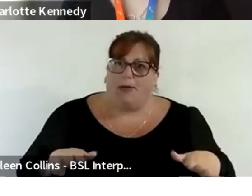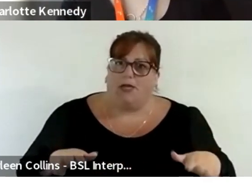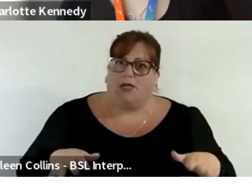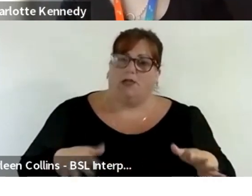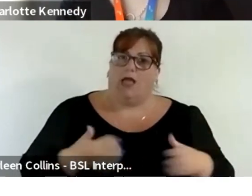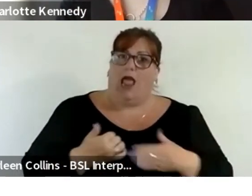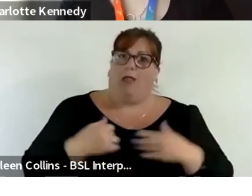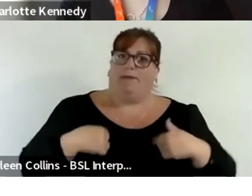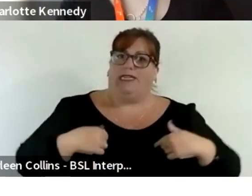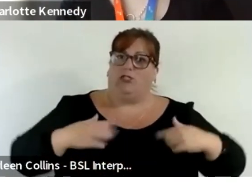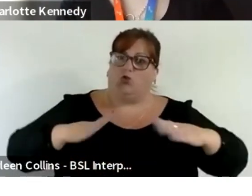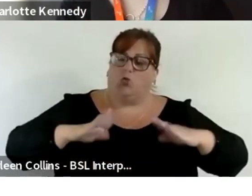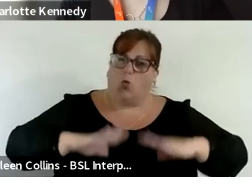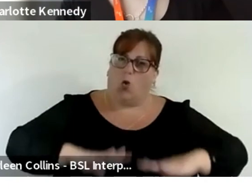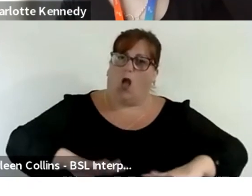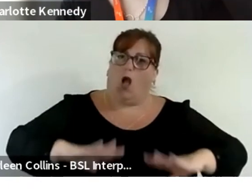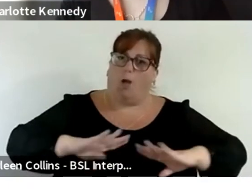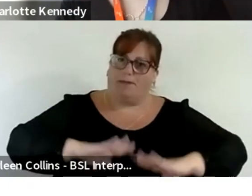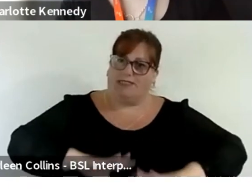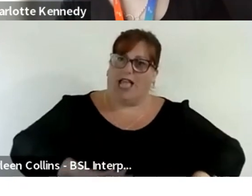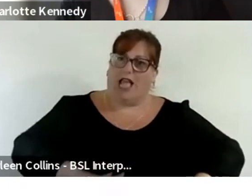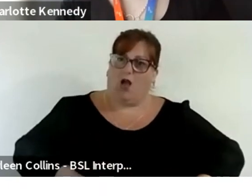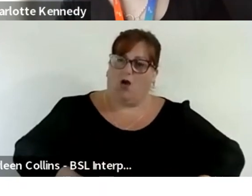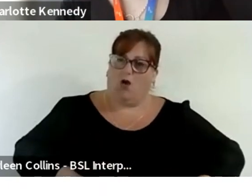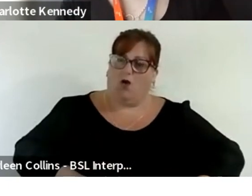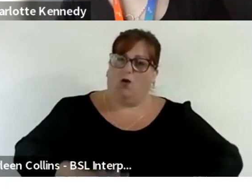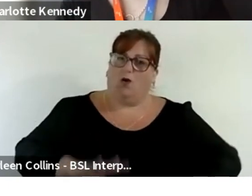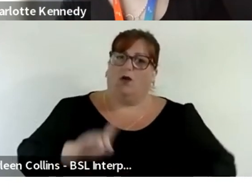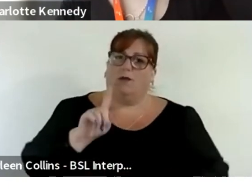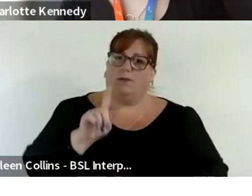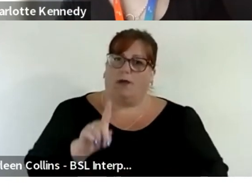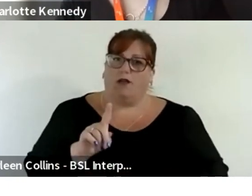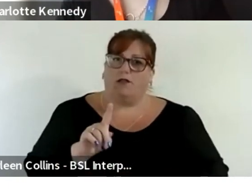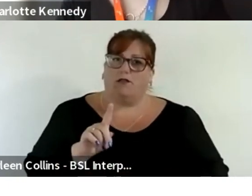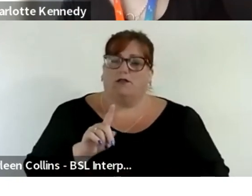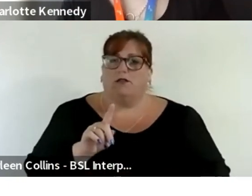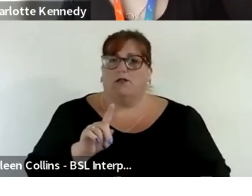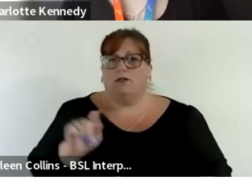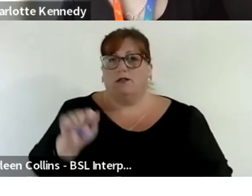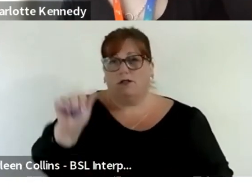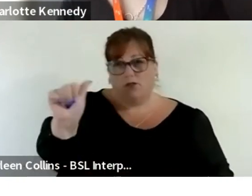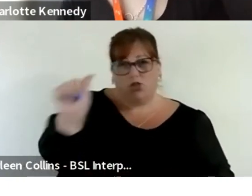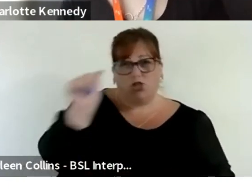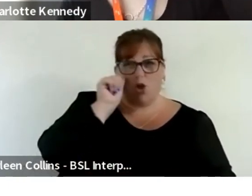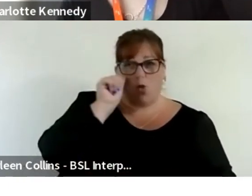I found though that if - knowing that my colleagues do know about it, I'm